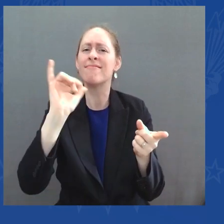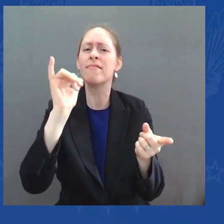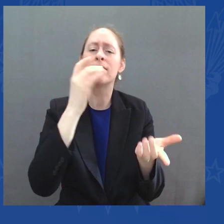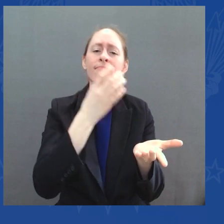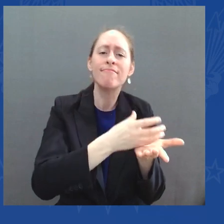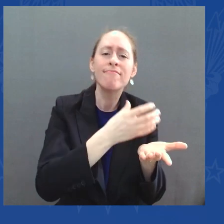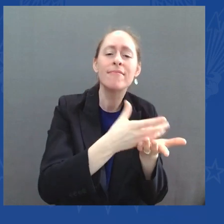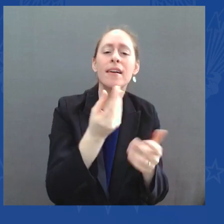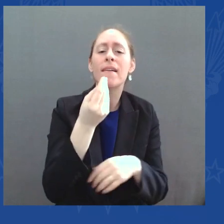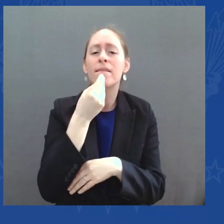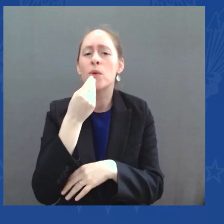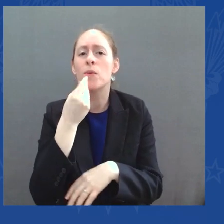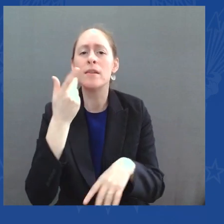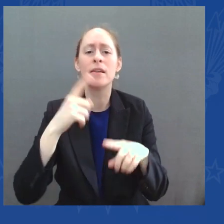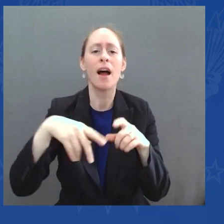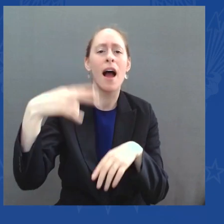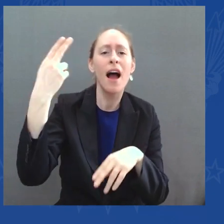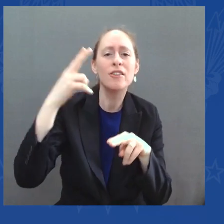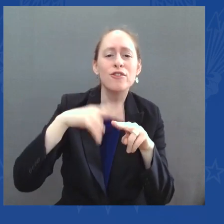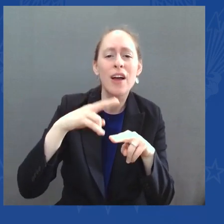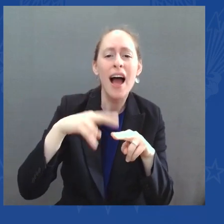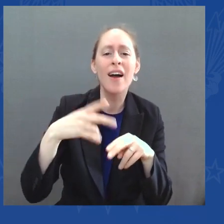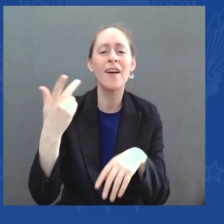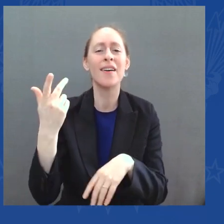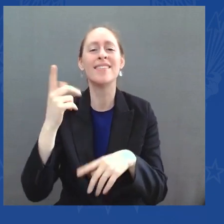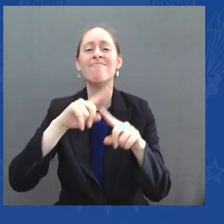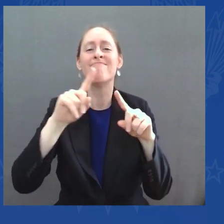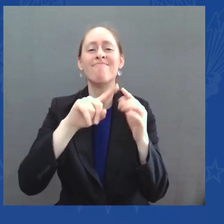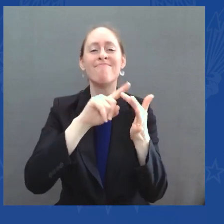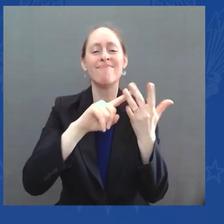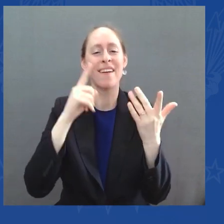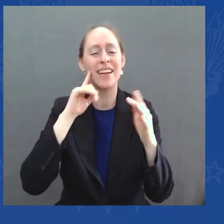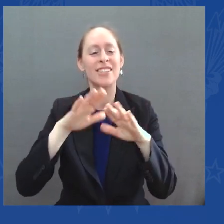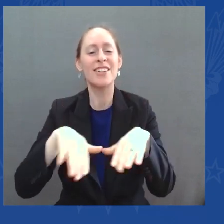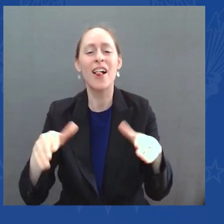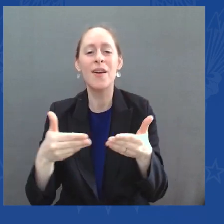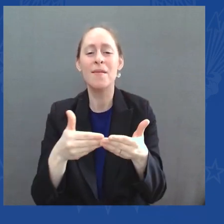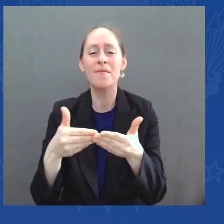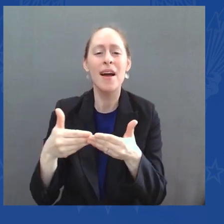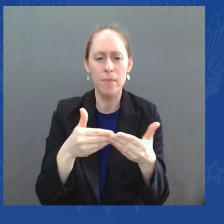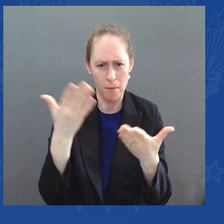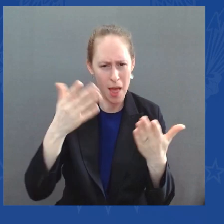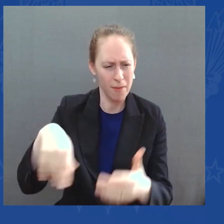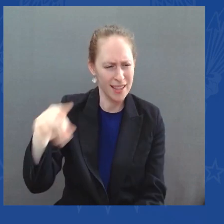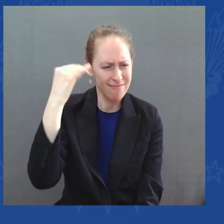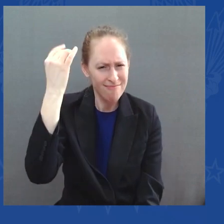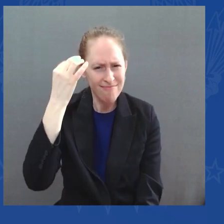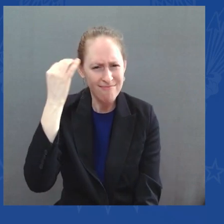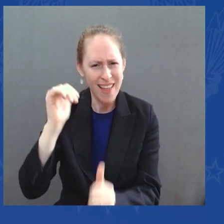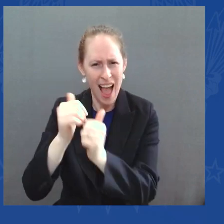Even the family minivan itself got to us because truck drivers brought them to where they needed to be.